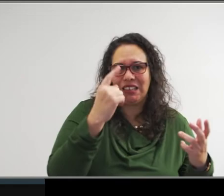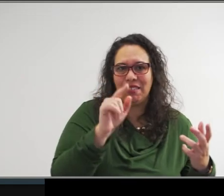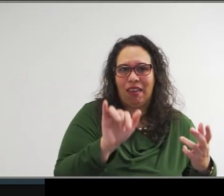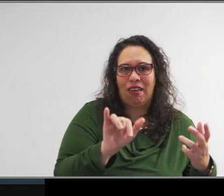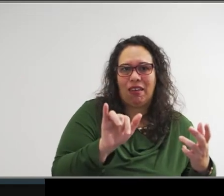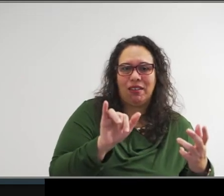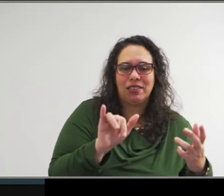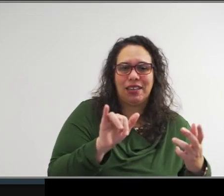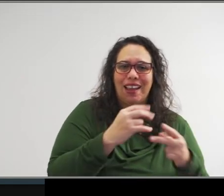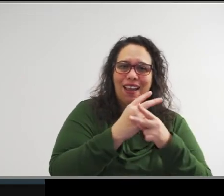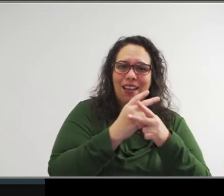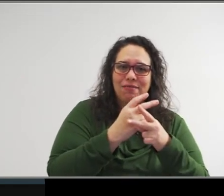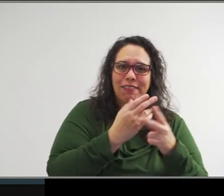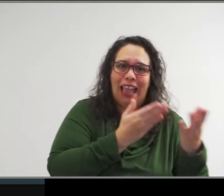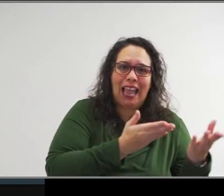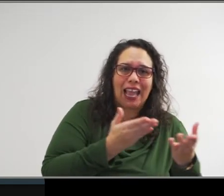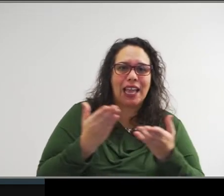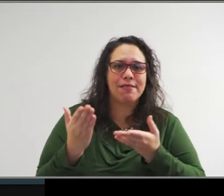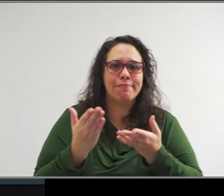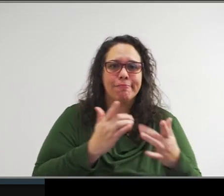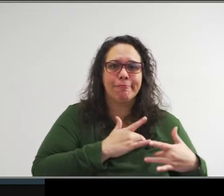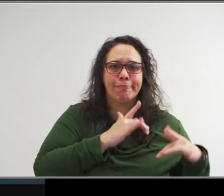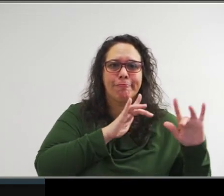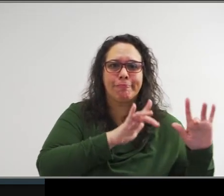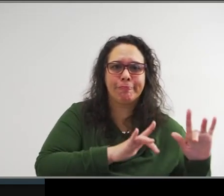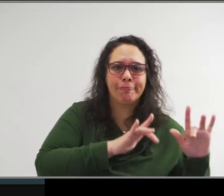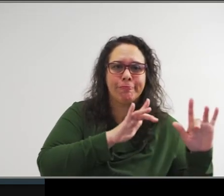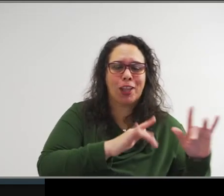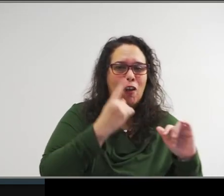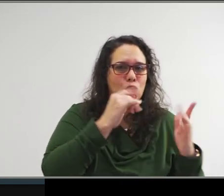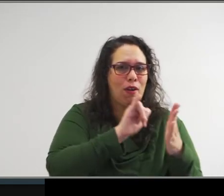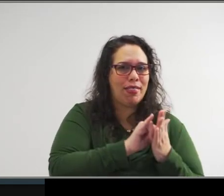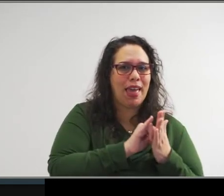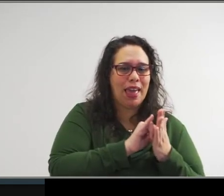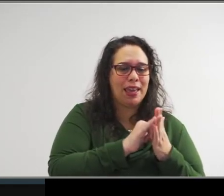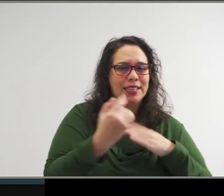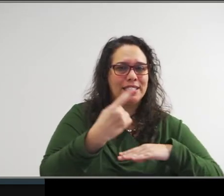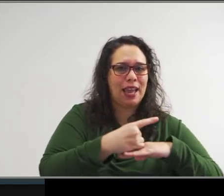carrying the empathy that's needed to do that day can be carried throughout the entirety.